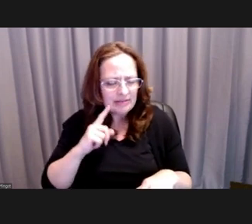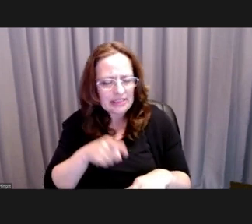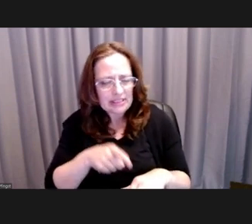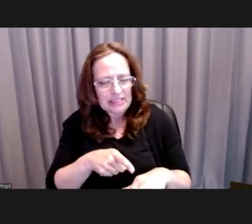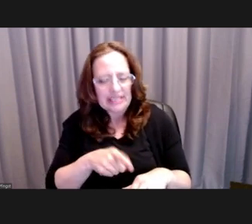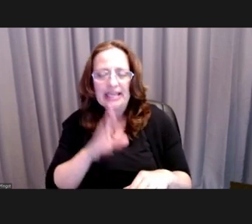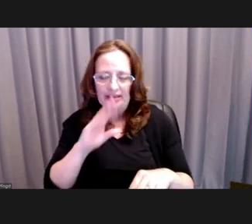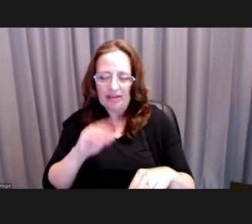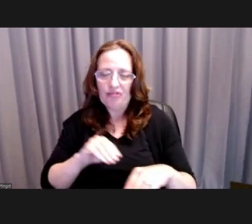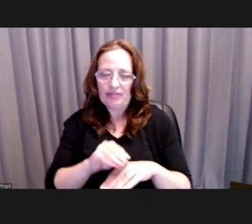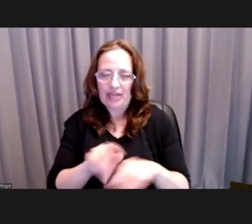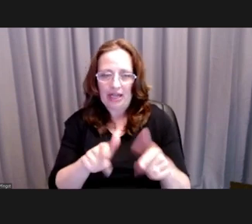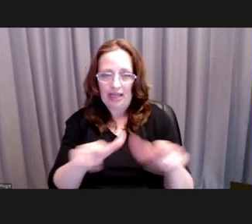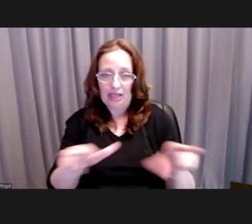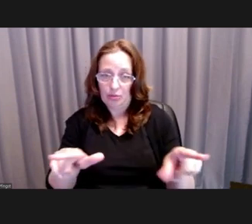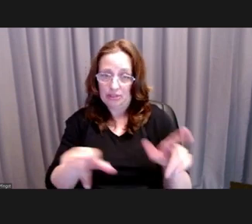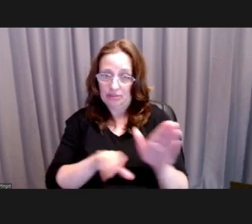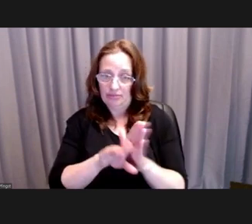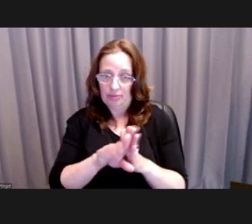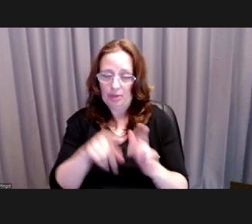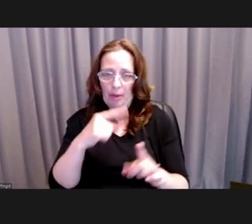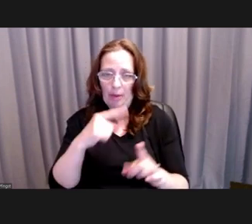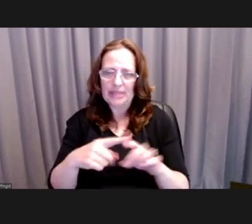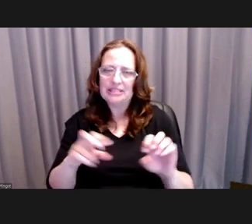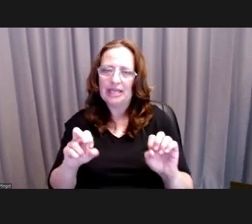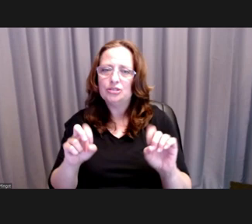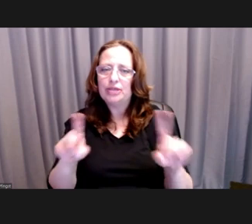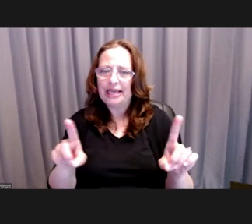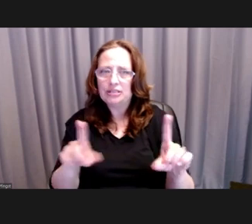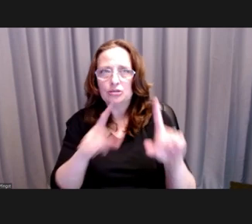And when you look statistically speaking, hearing loss is among the most common